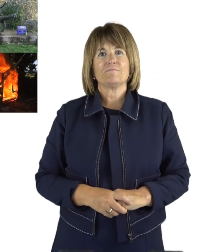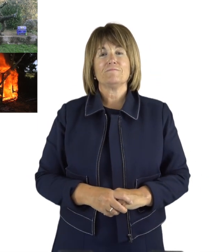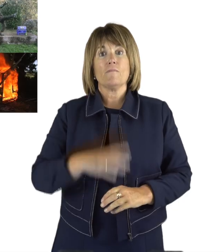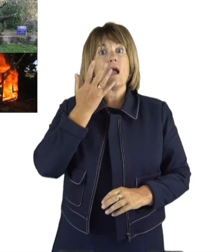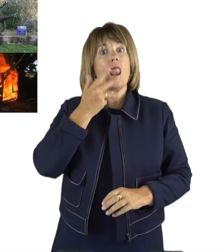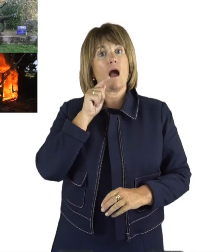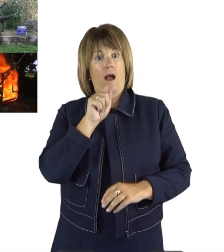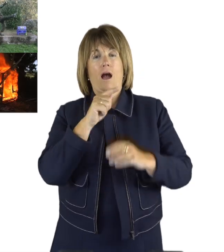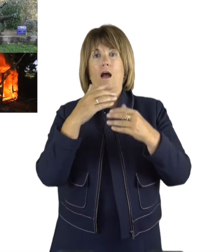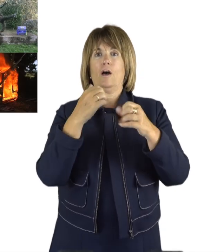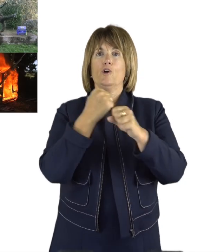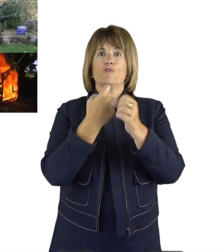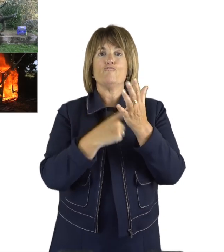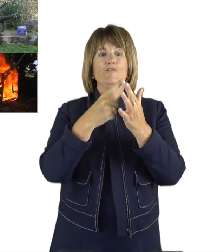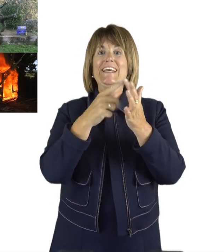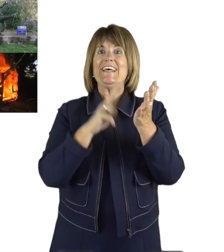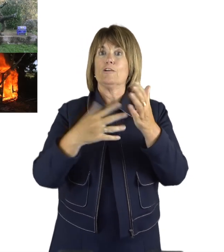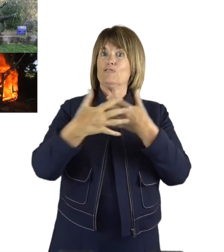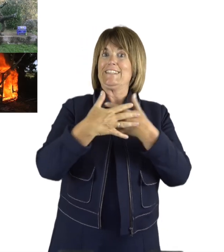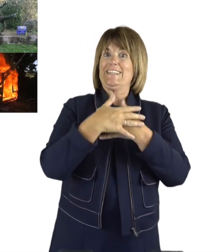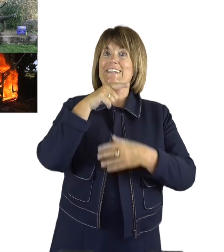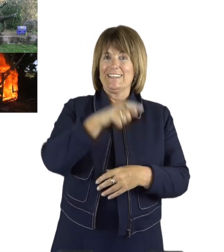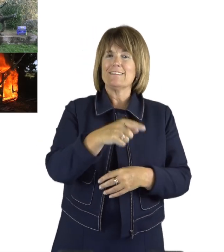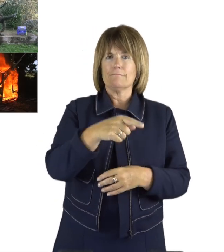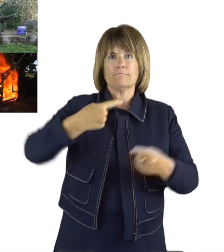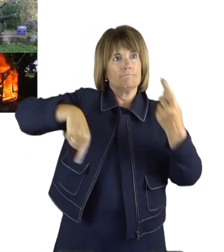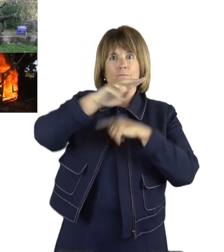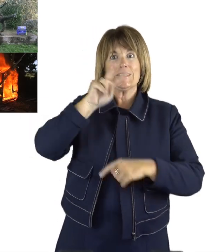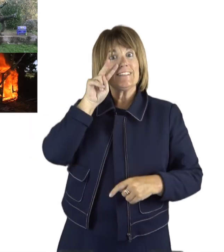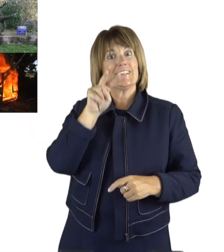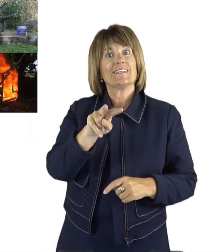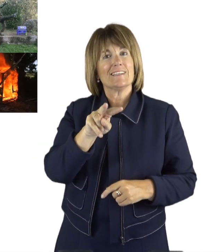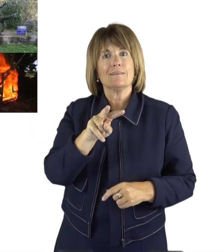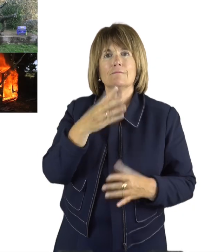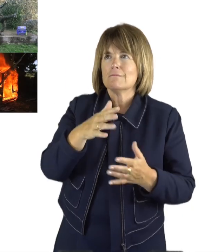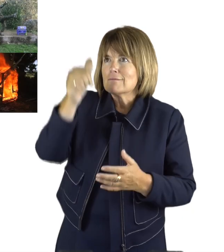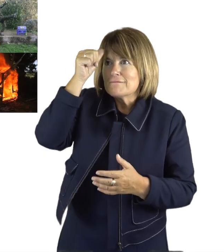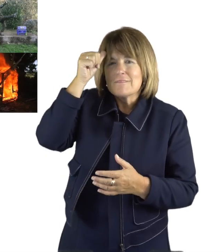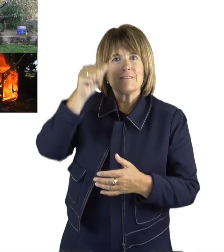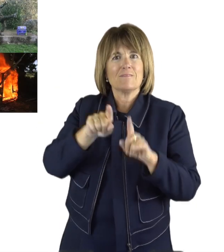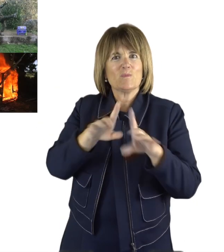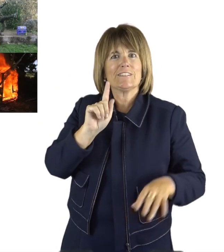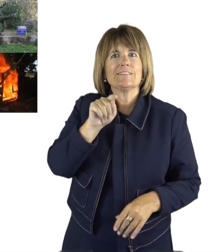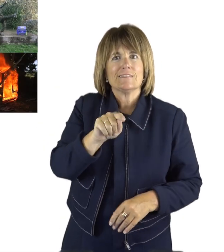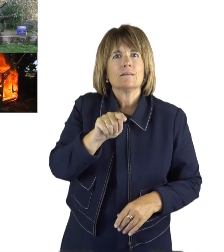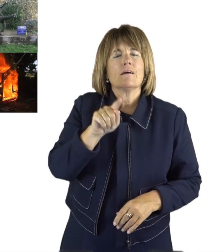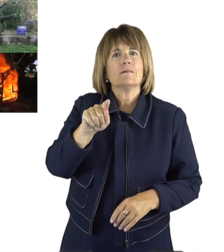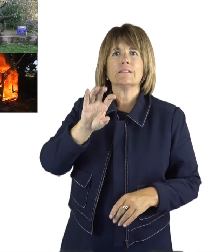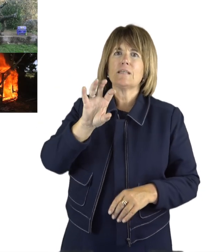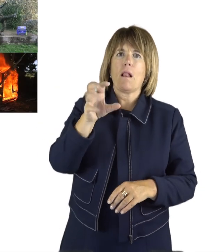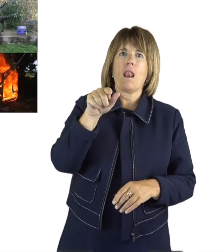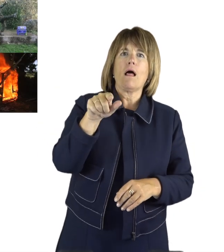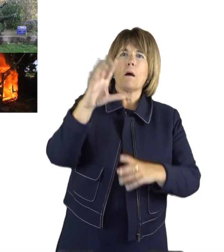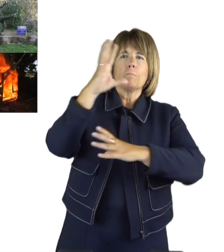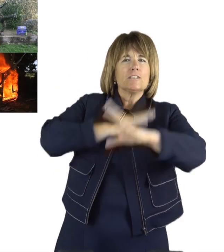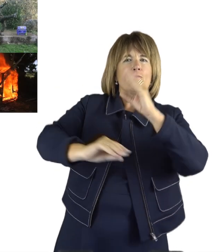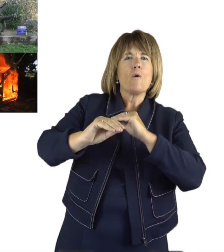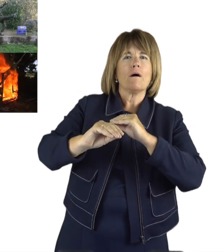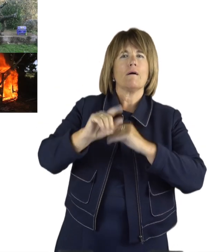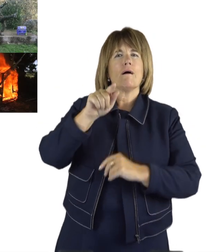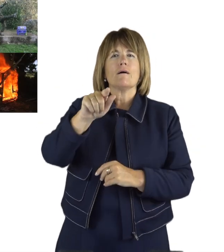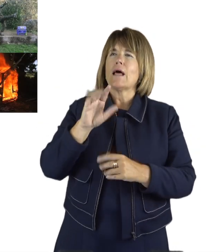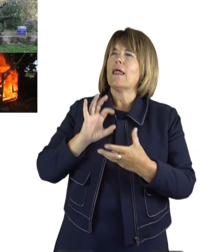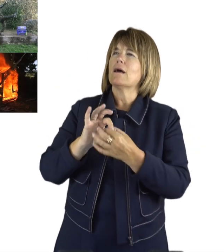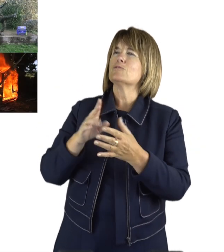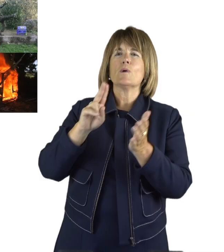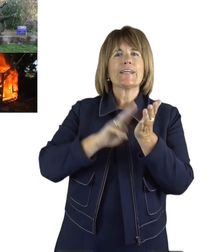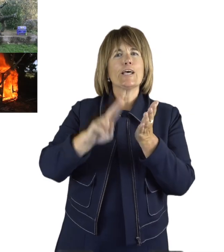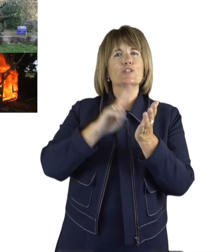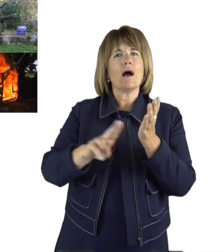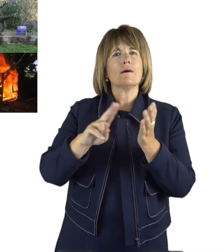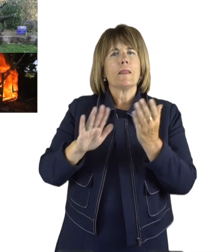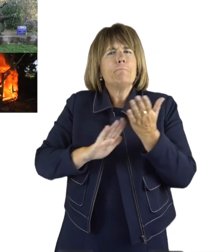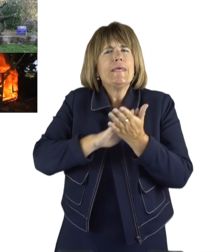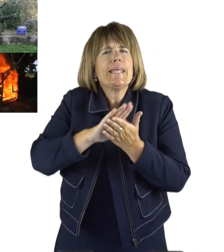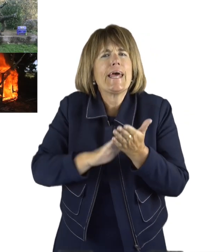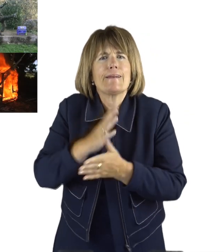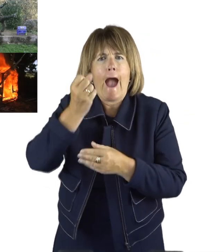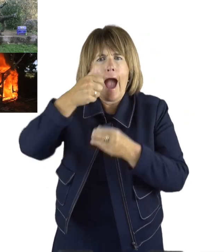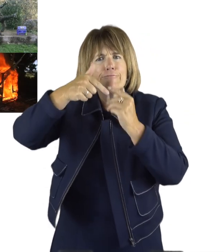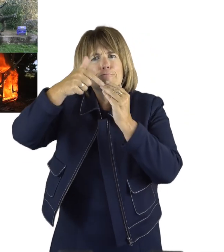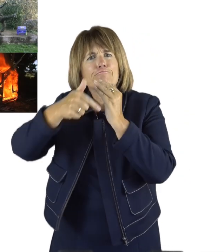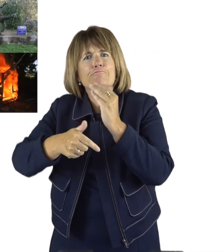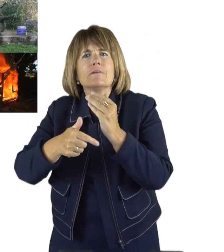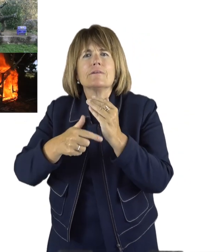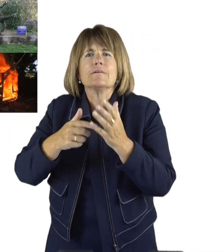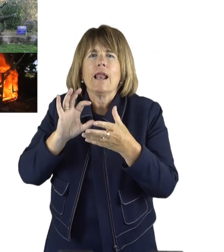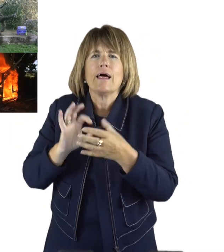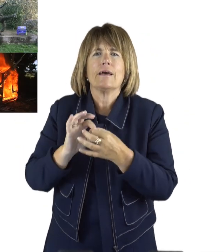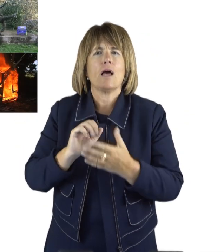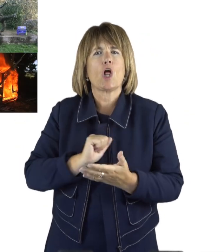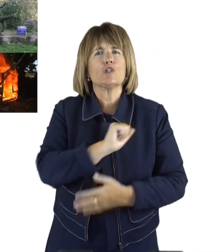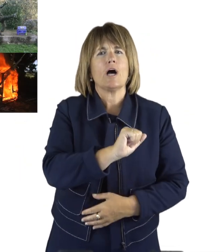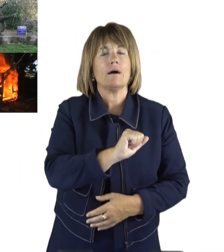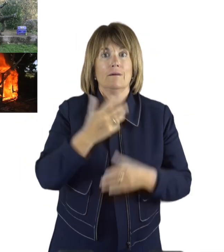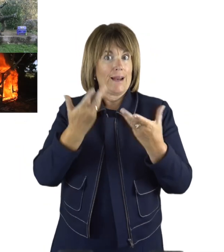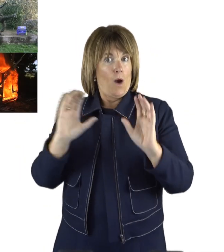The colour green as a perceptual phenomena and metaphor. Its function in nature and its cultural codes.